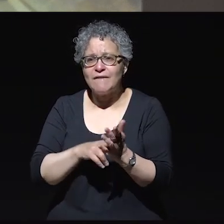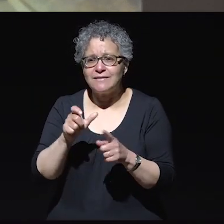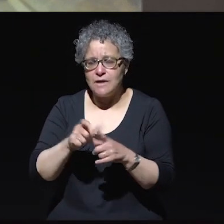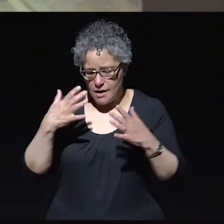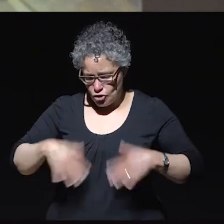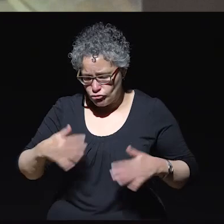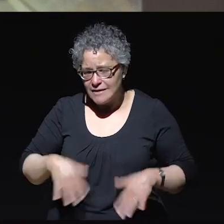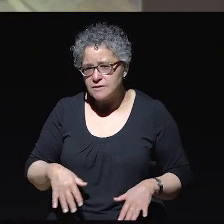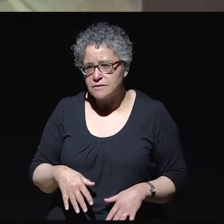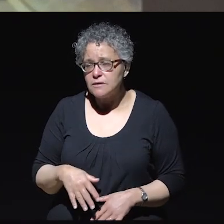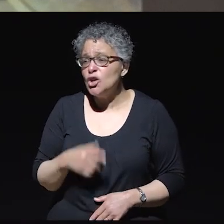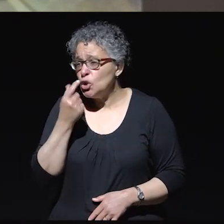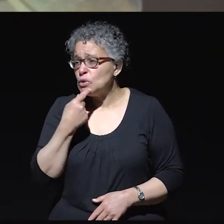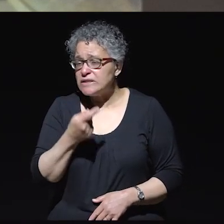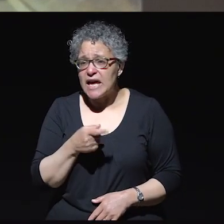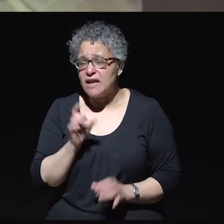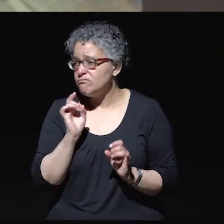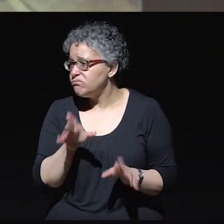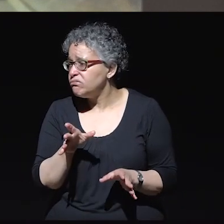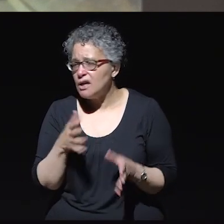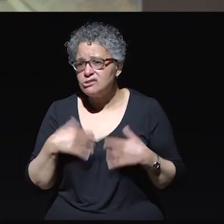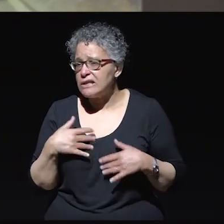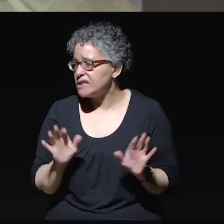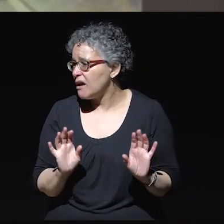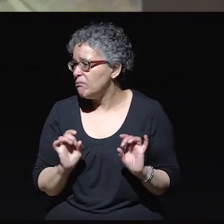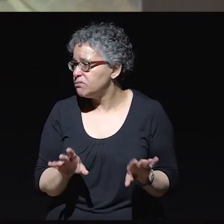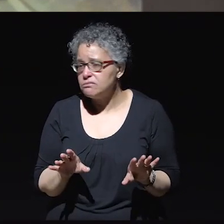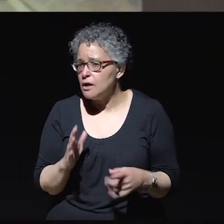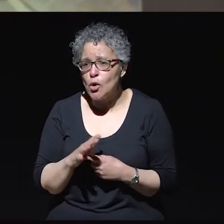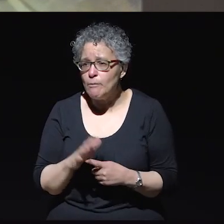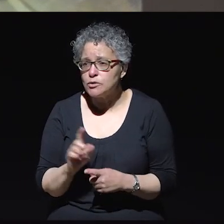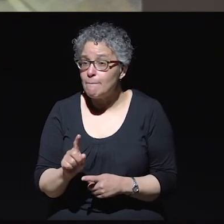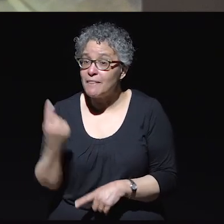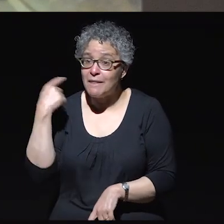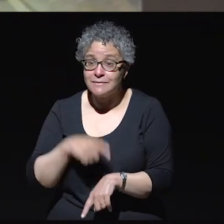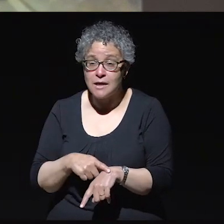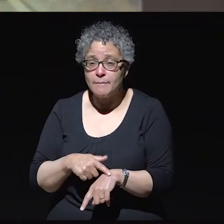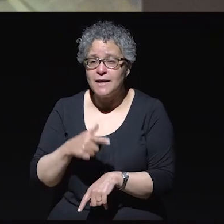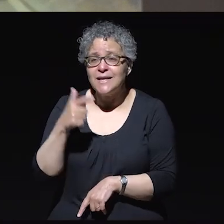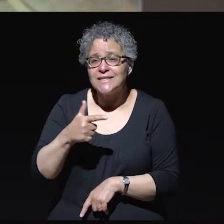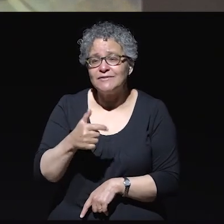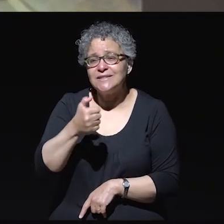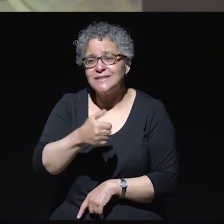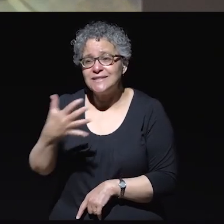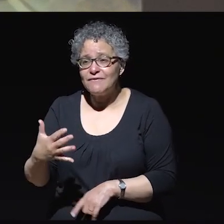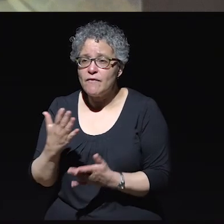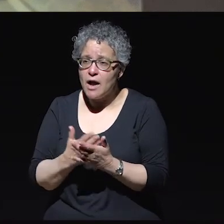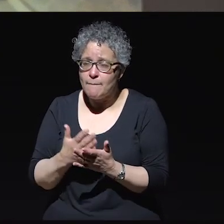could be dismissed as just simply a dressing-up portrait, but actually, I think, for the time, 1765, I think it's a very important...